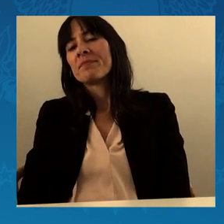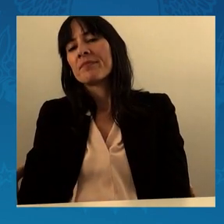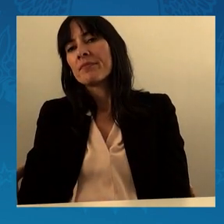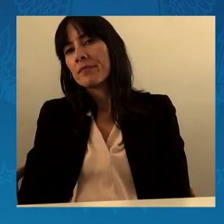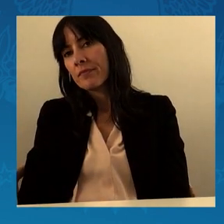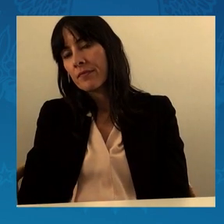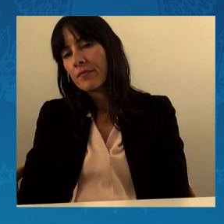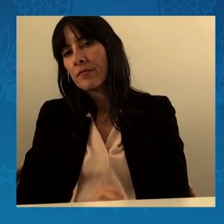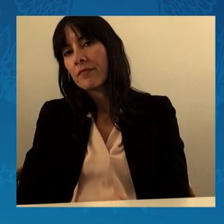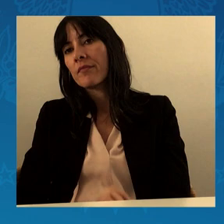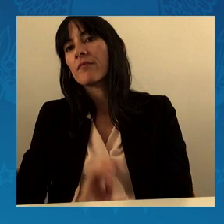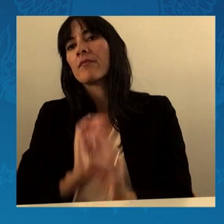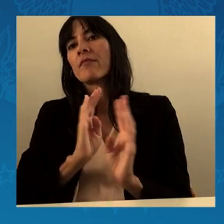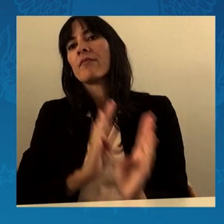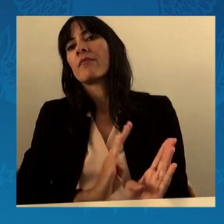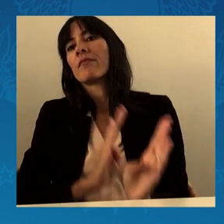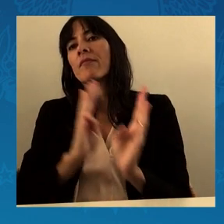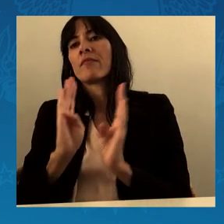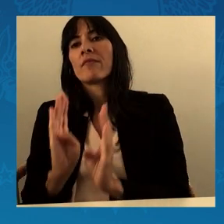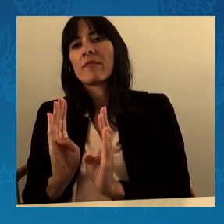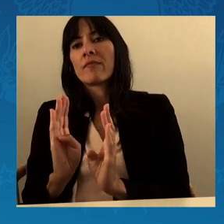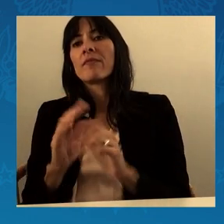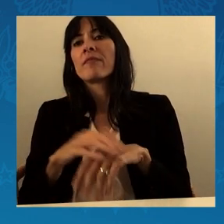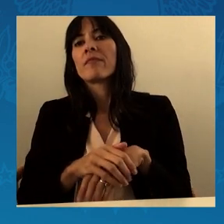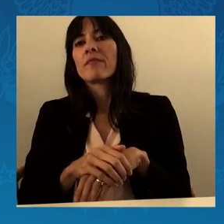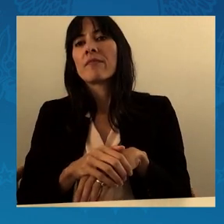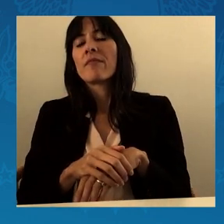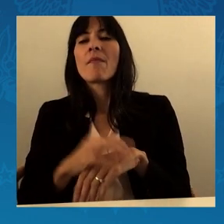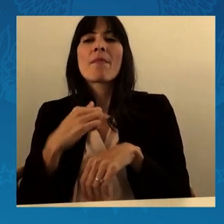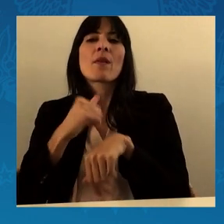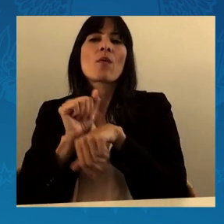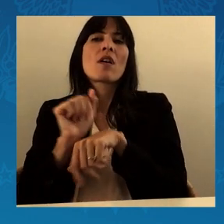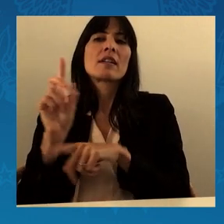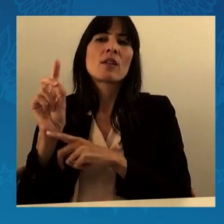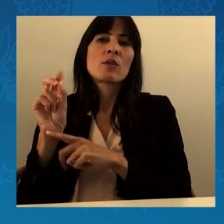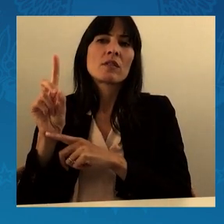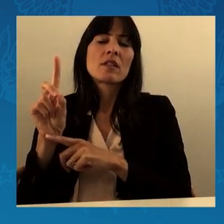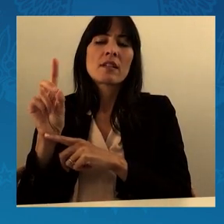Female Speaker: I am in the Department of Defense, some scholars program, I have the university